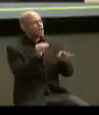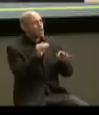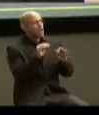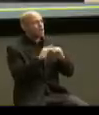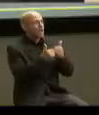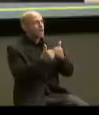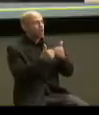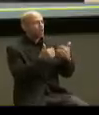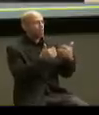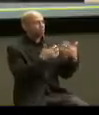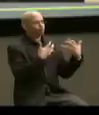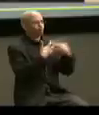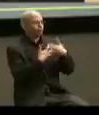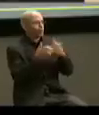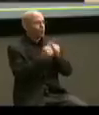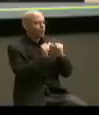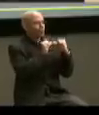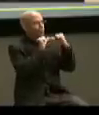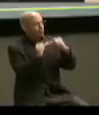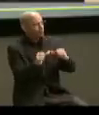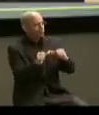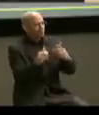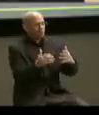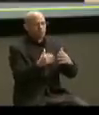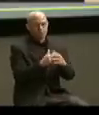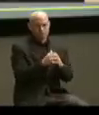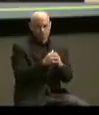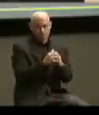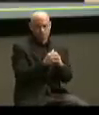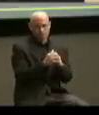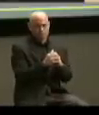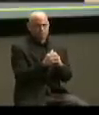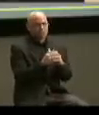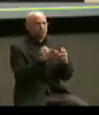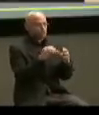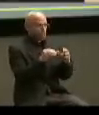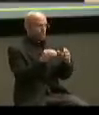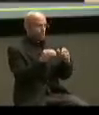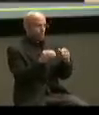GREENHOUSE GAS EMISSIONS AND INVENTORIES IS AN IMPORTANT COMPONENT.